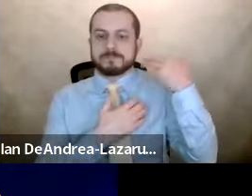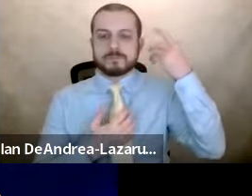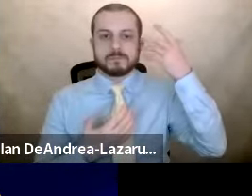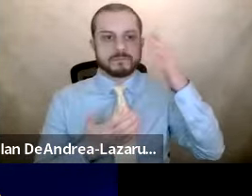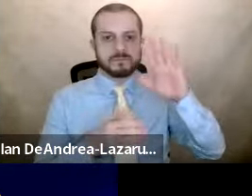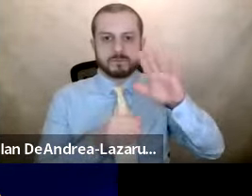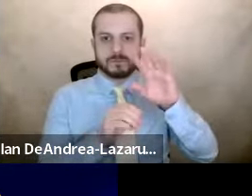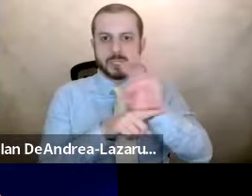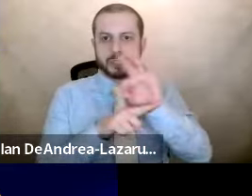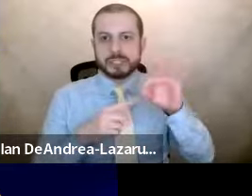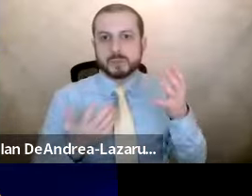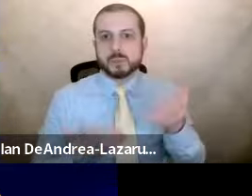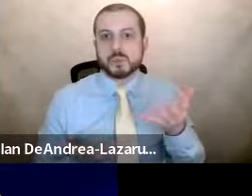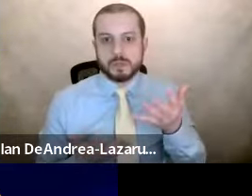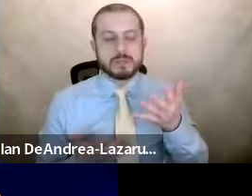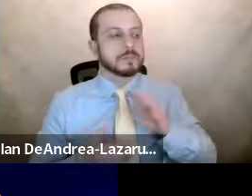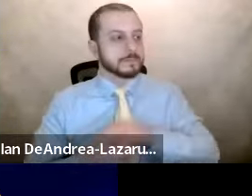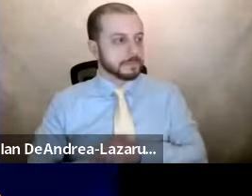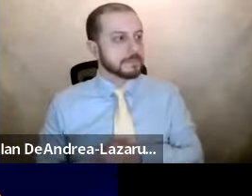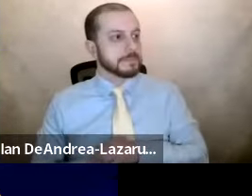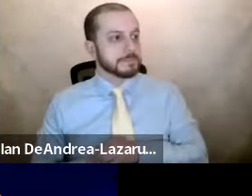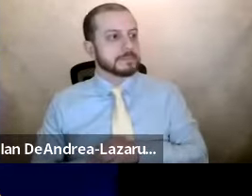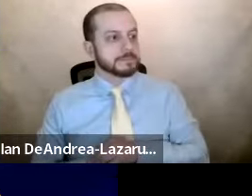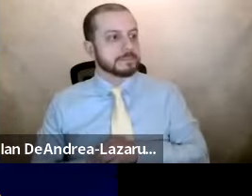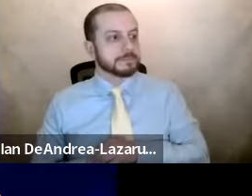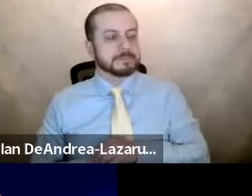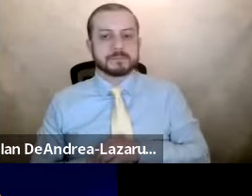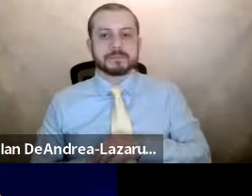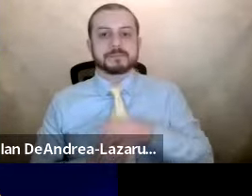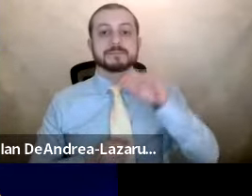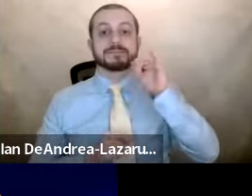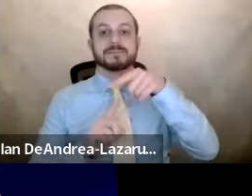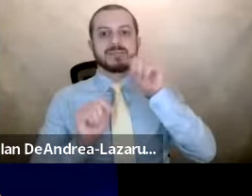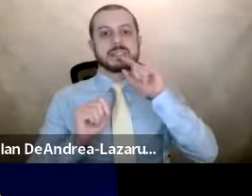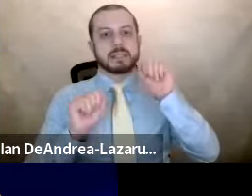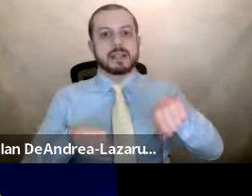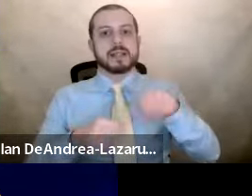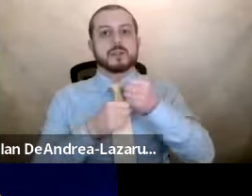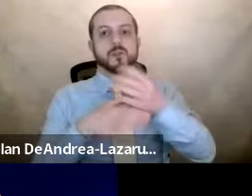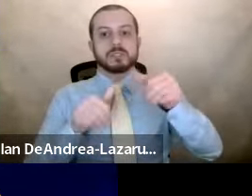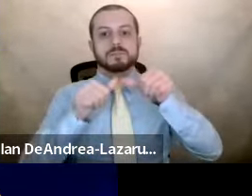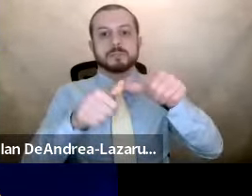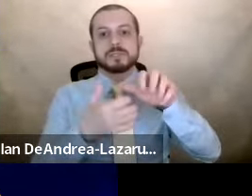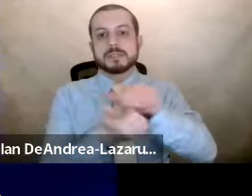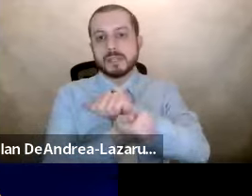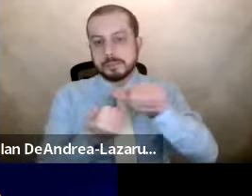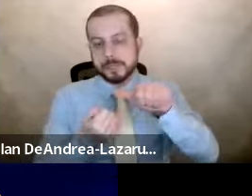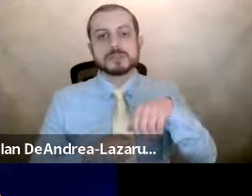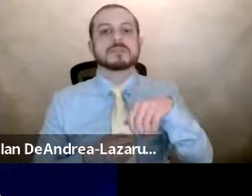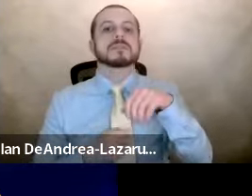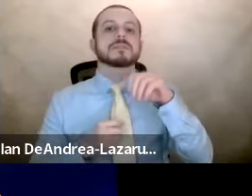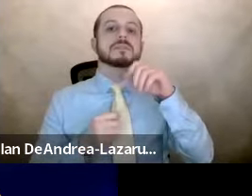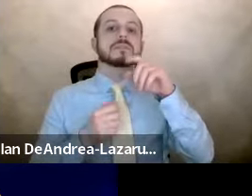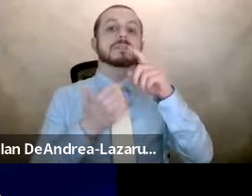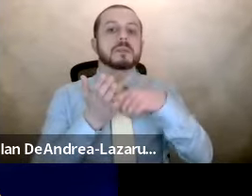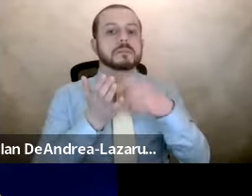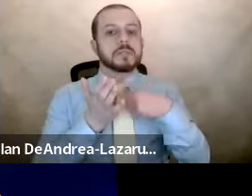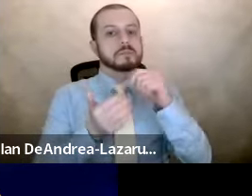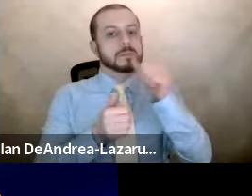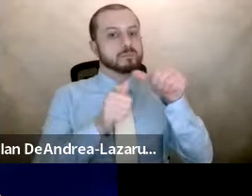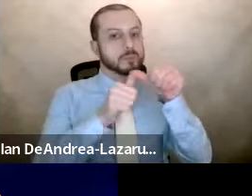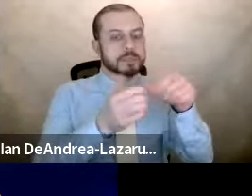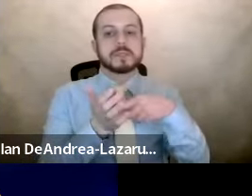It's essentially like brain food. Now, if something were to happen that would cause your oxygen to not get to the brain, certain areas of the brain, if you don't have enough blood, people can die, or symptoms can occur that may lead to death.